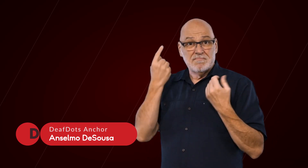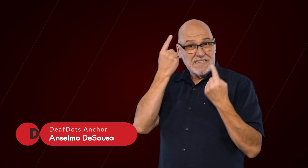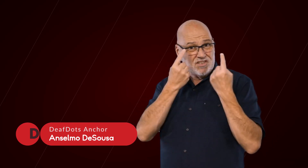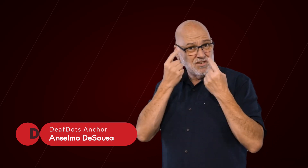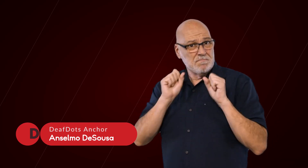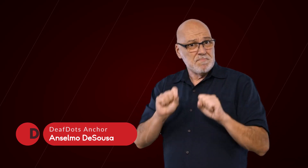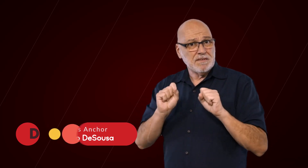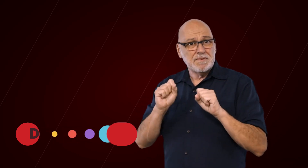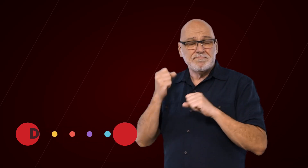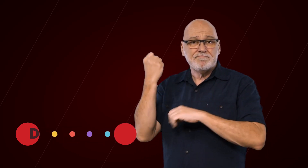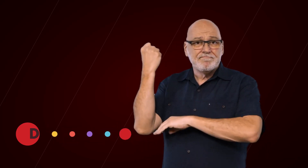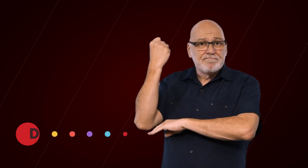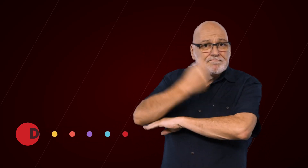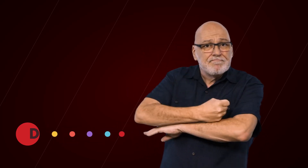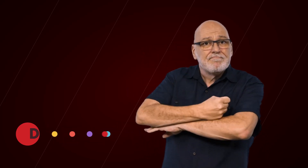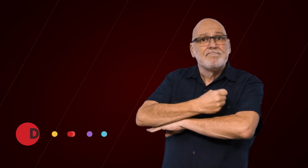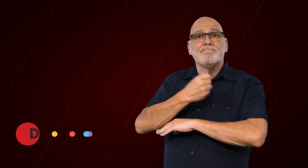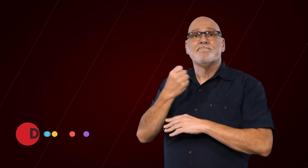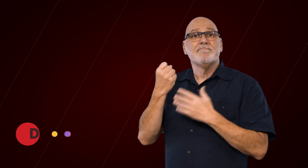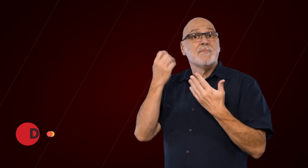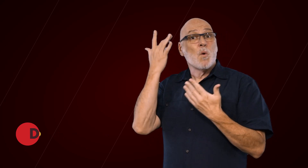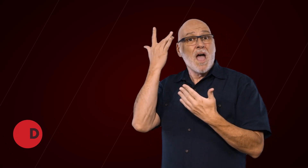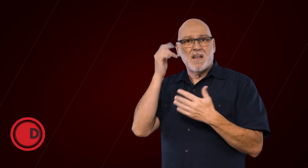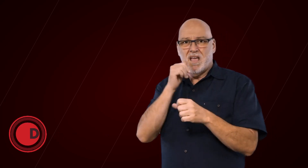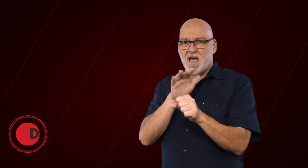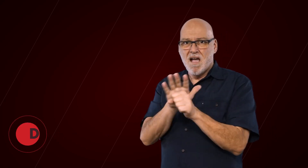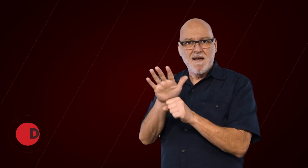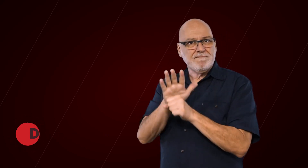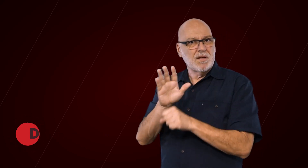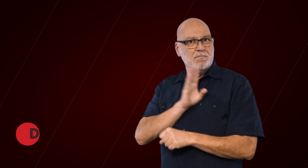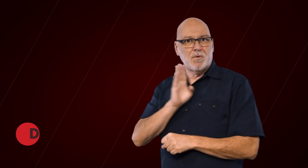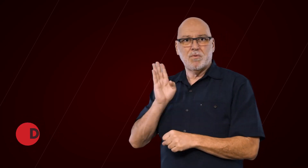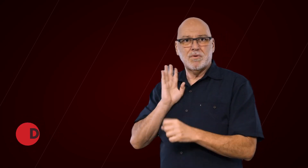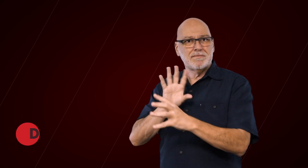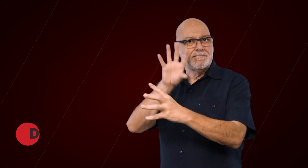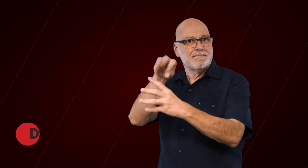they are in danger of closing down if one of the board members